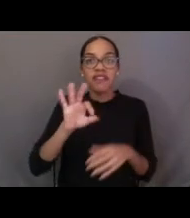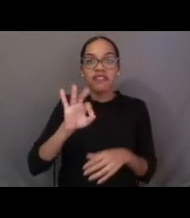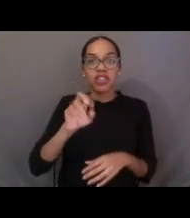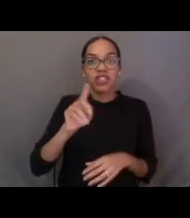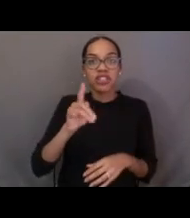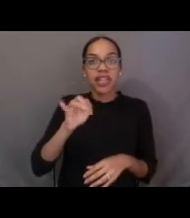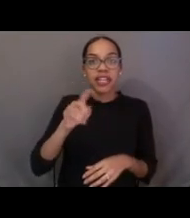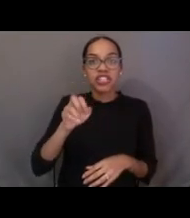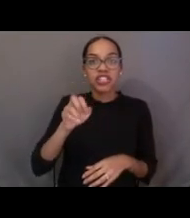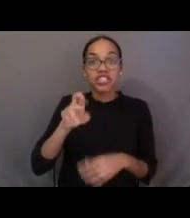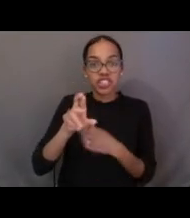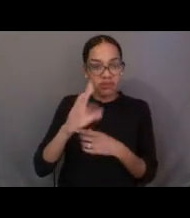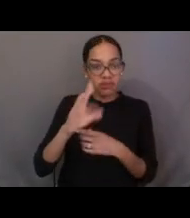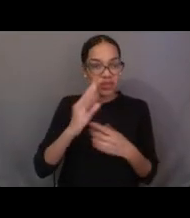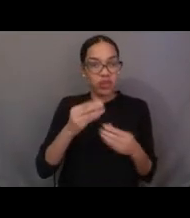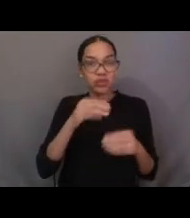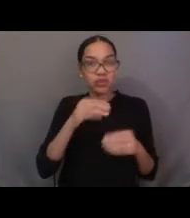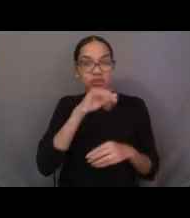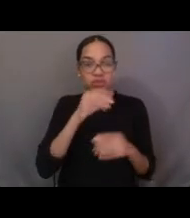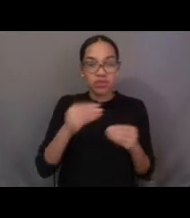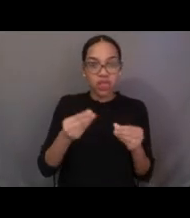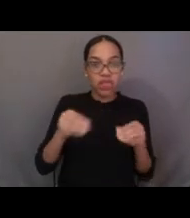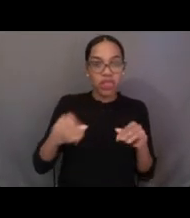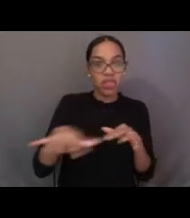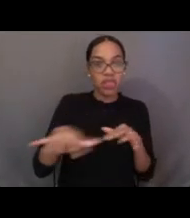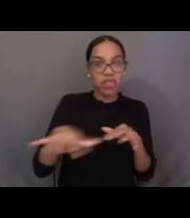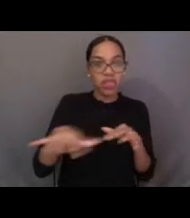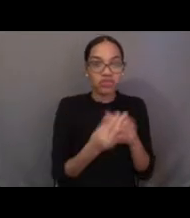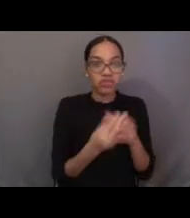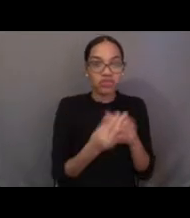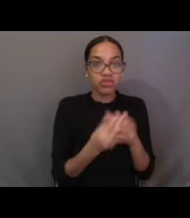that runs off into our local waters. And this is actually very harmful.